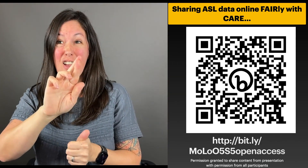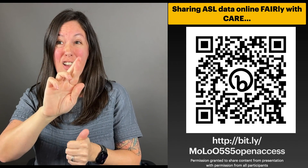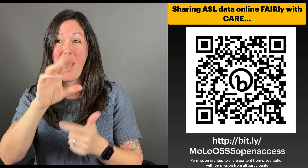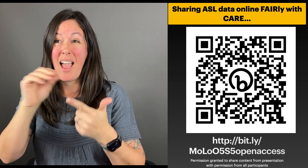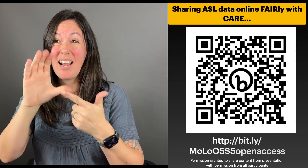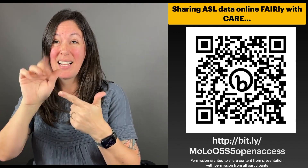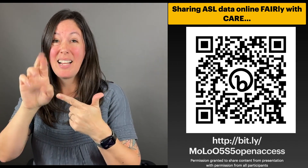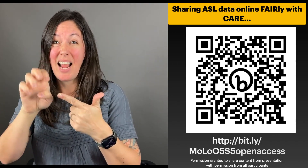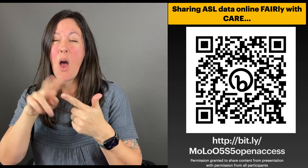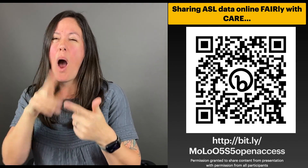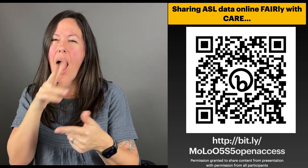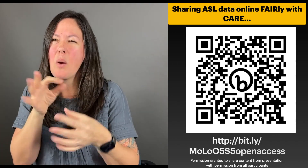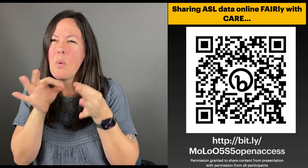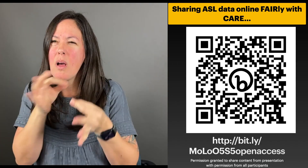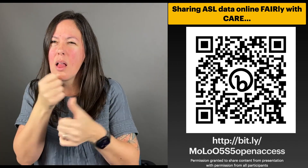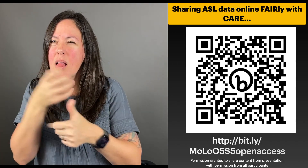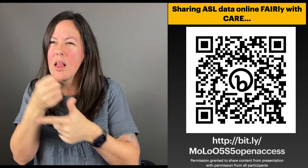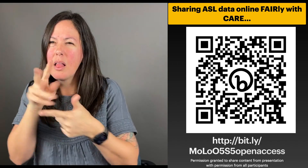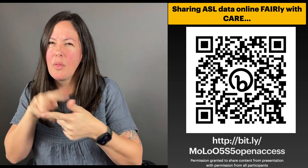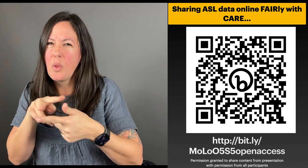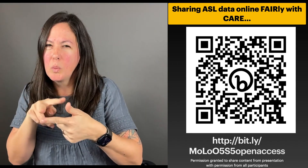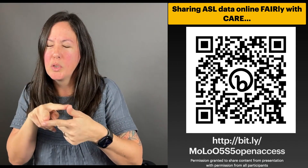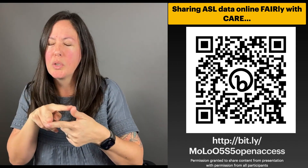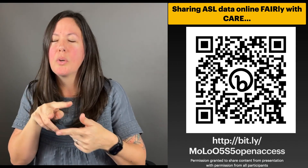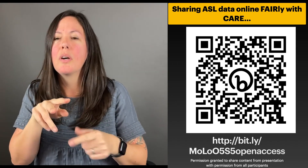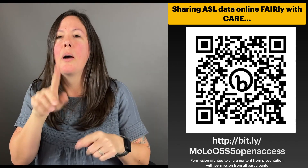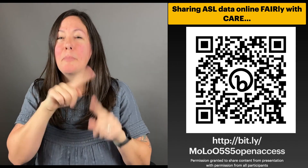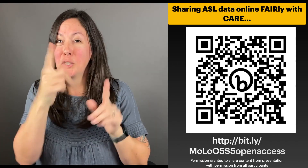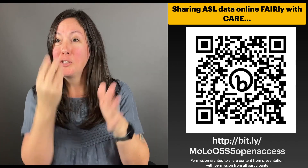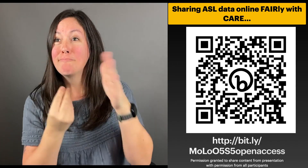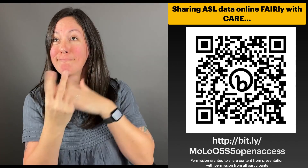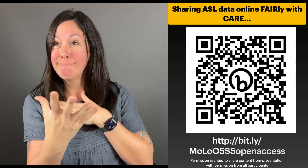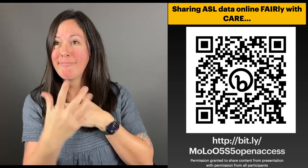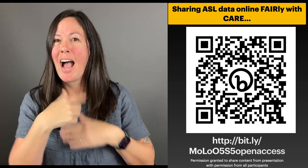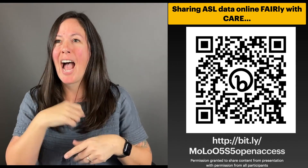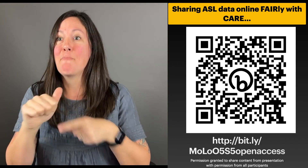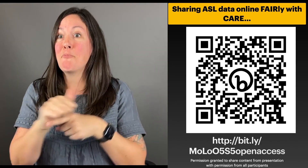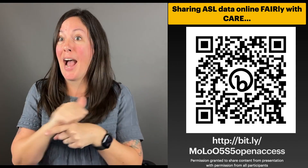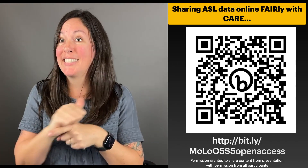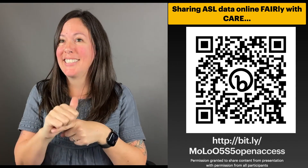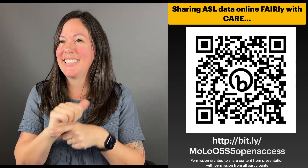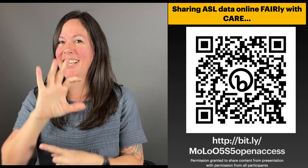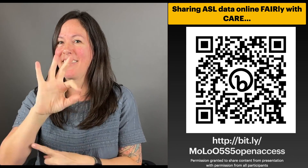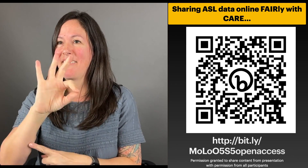talking about sharing ASL data online FAIRly and with CARE and I'll explain